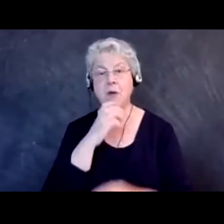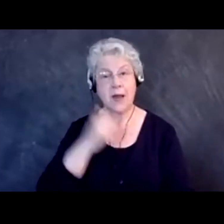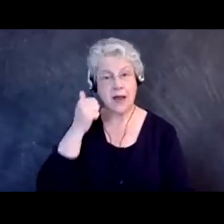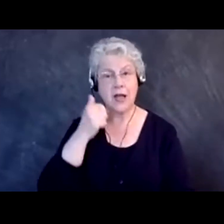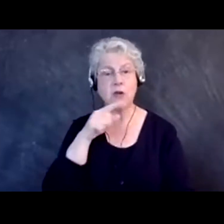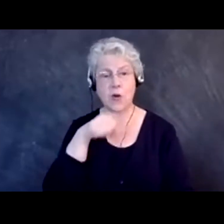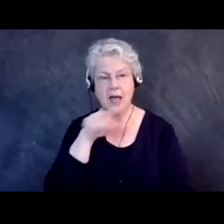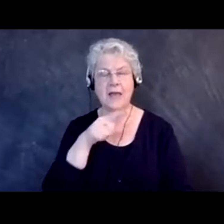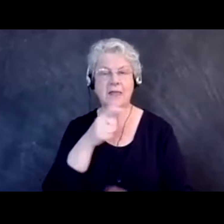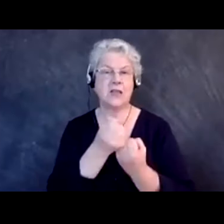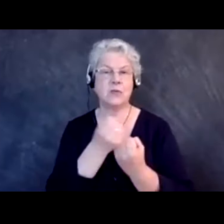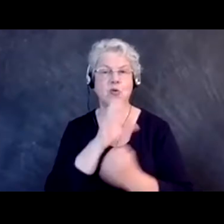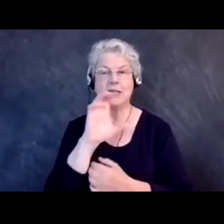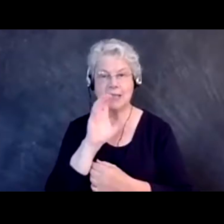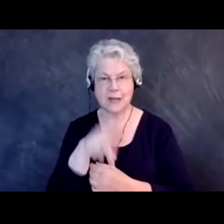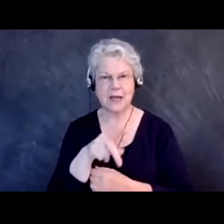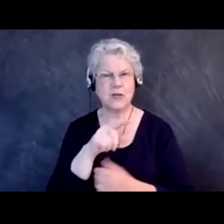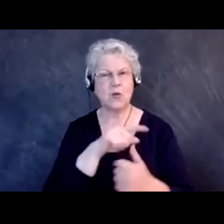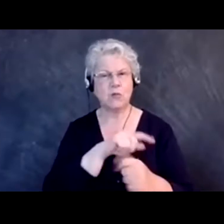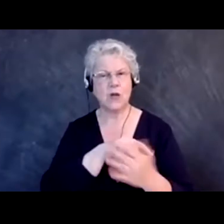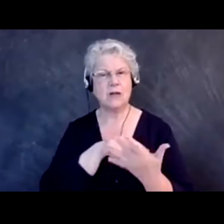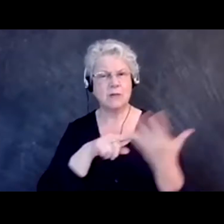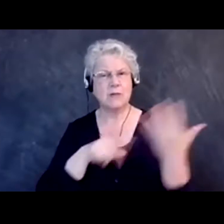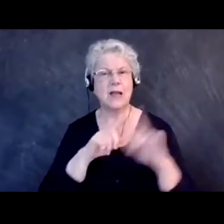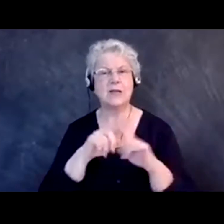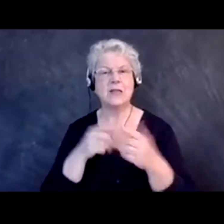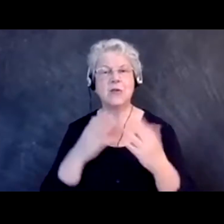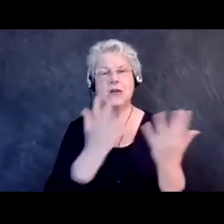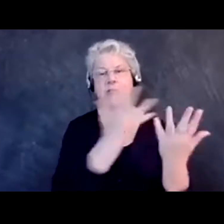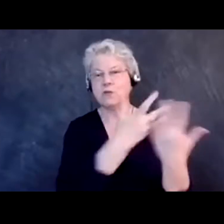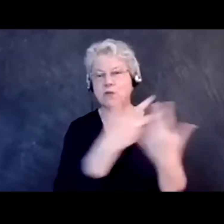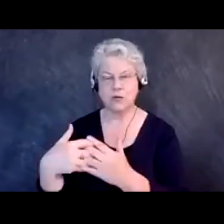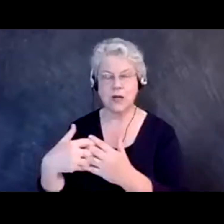CCP.” So there's lots of really good ways of doing it, but it’s focusing on the strengths.